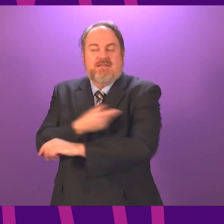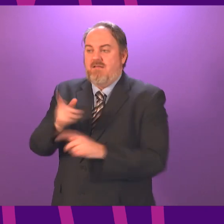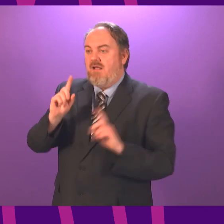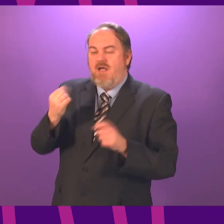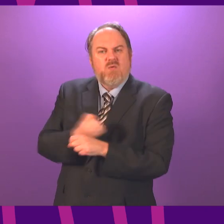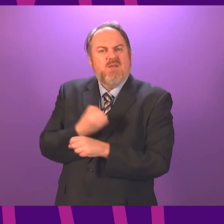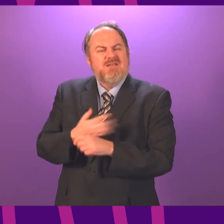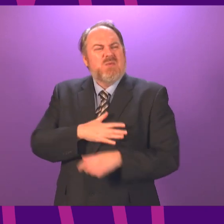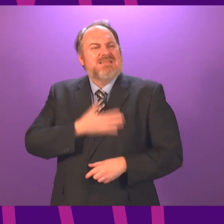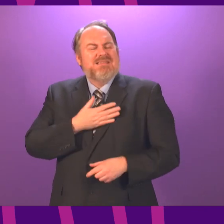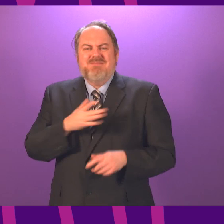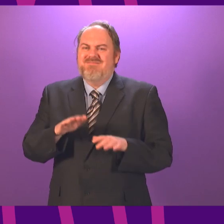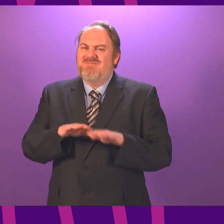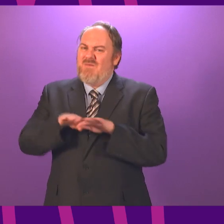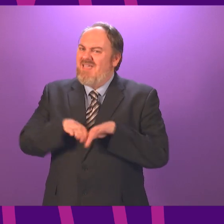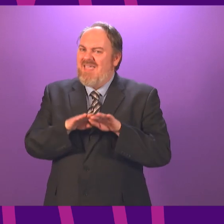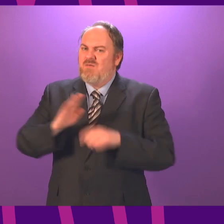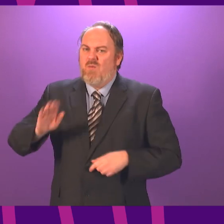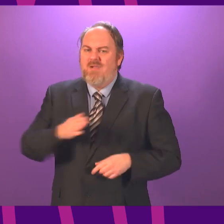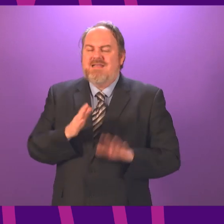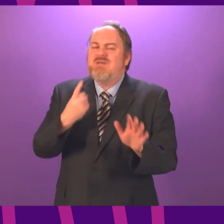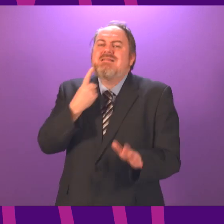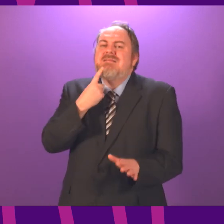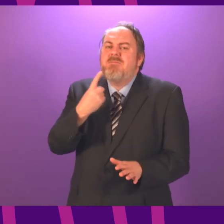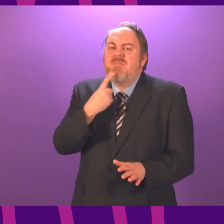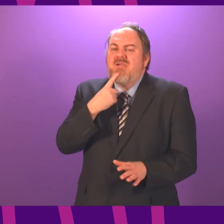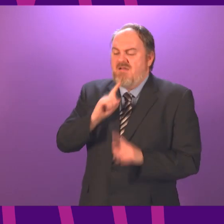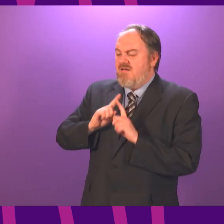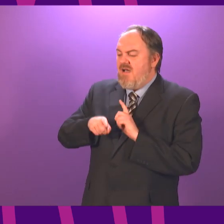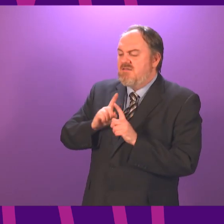It is not straightforward or simple. It is one of the things that there is a tendency